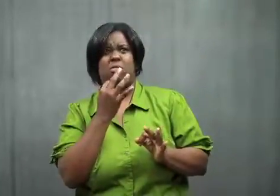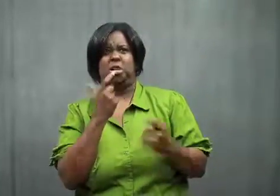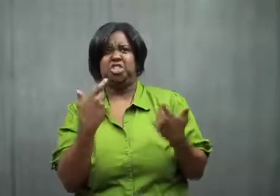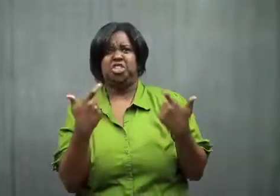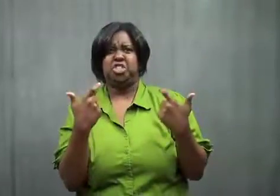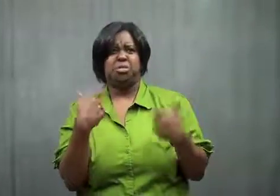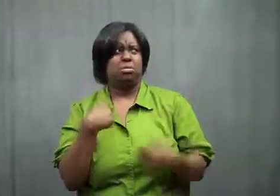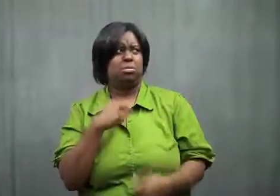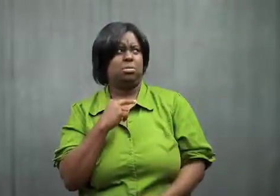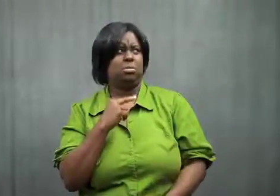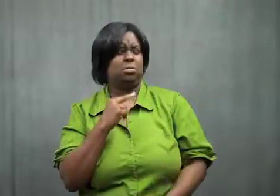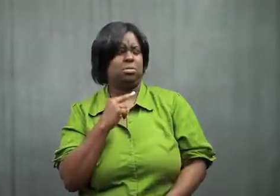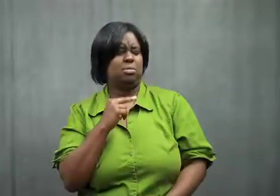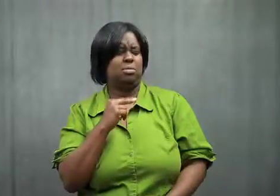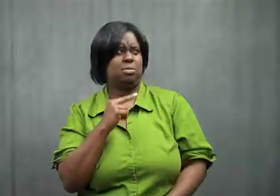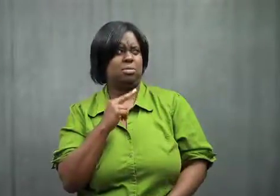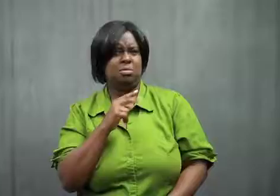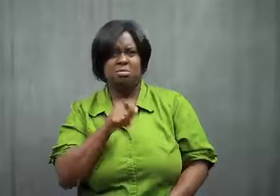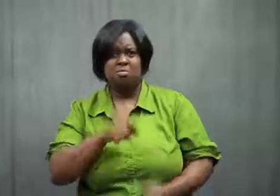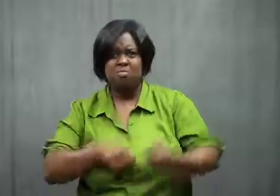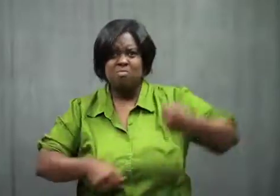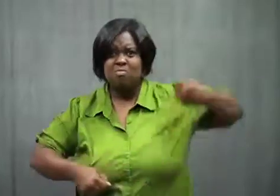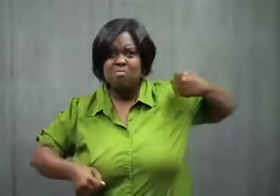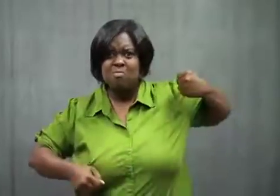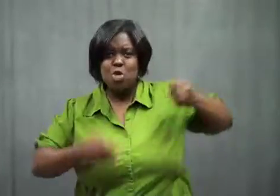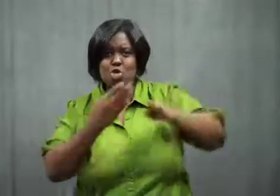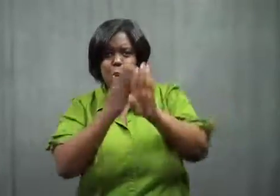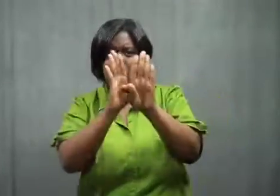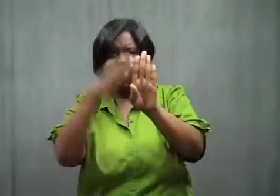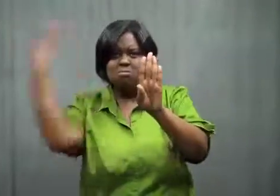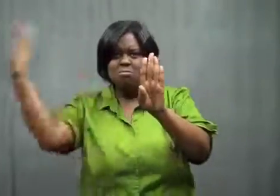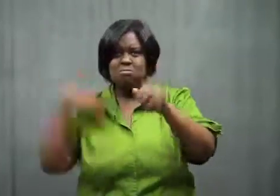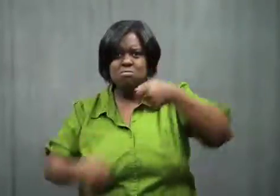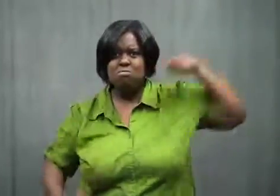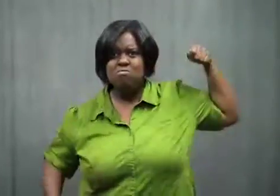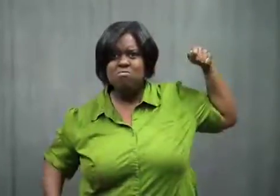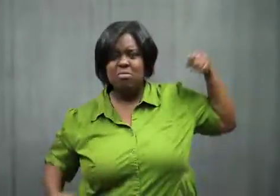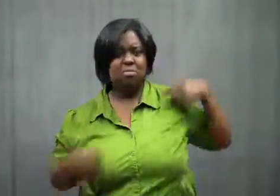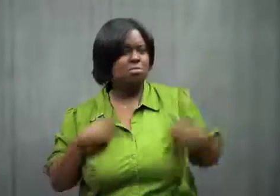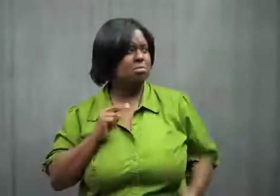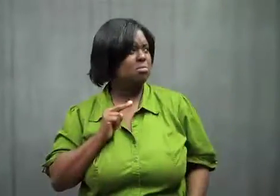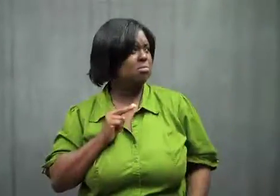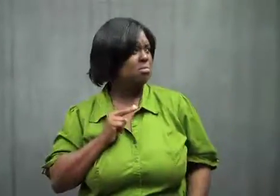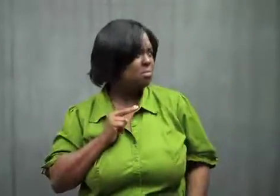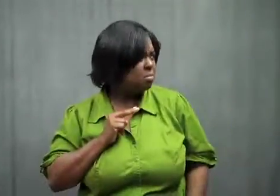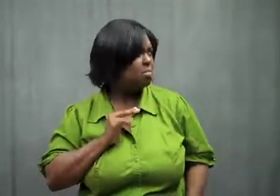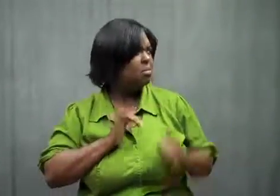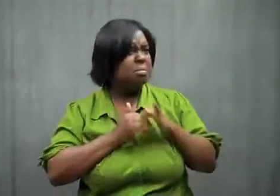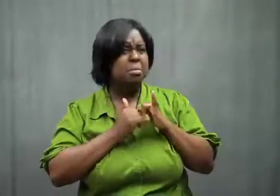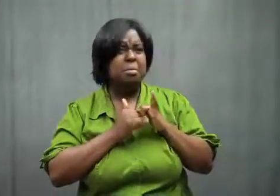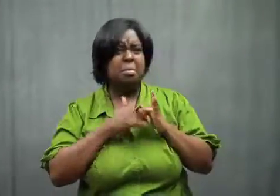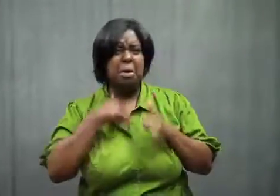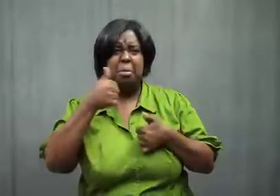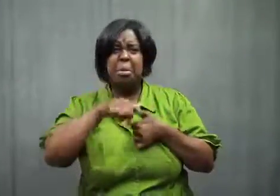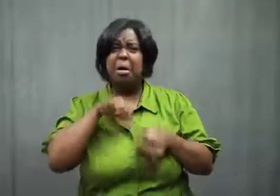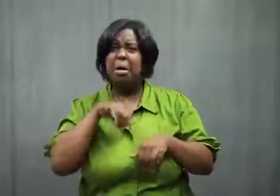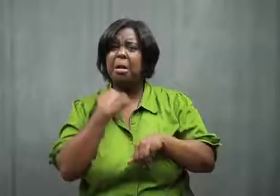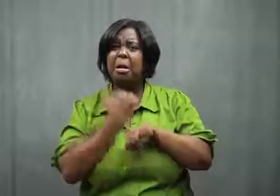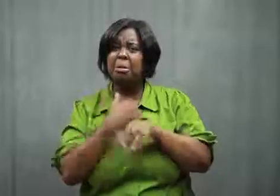He was a big guy! He held the door open, glaring at me.